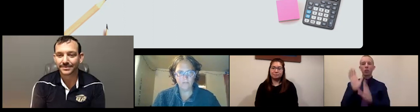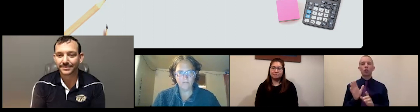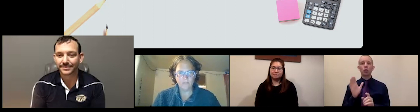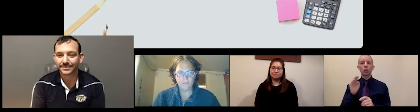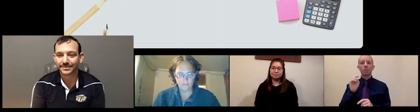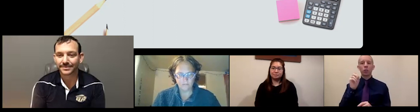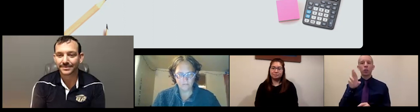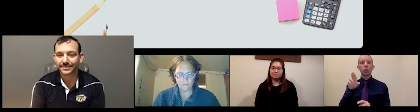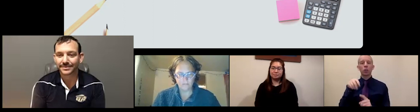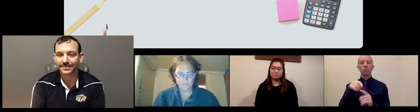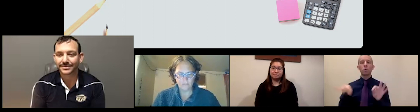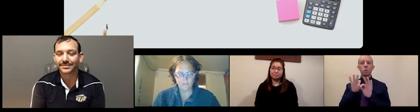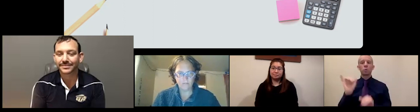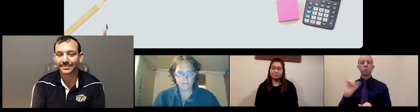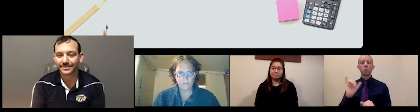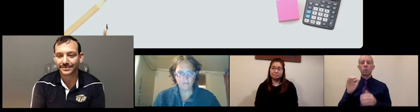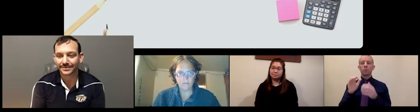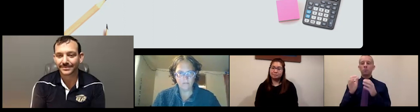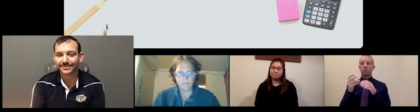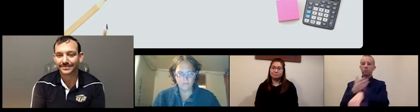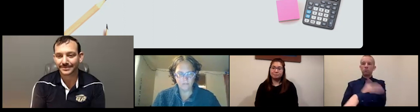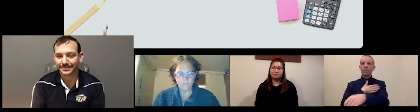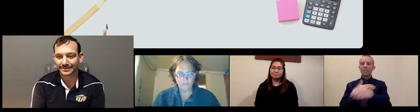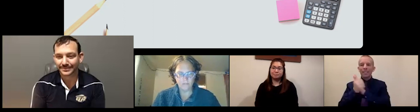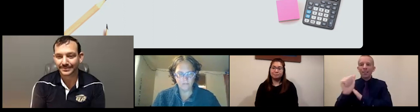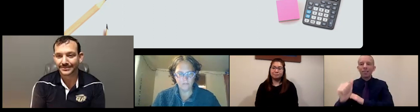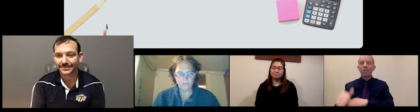That’s very important, too. That improves my skills,